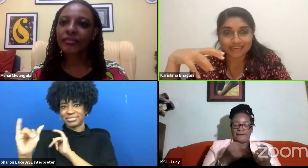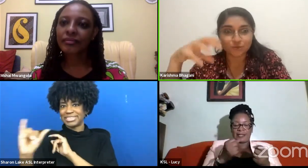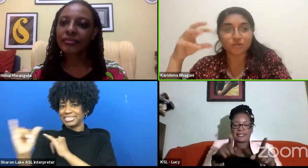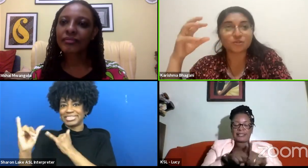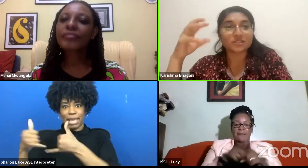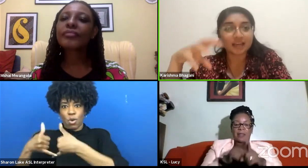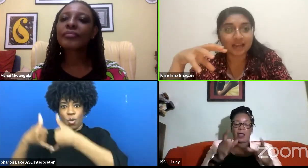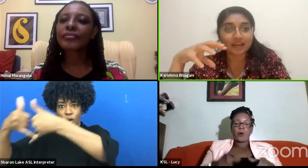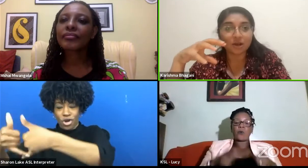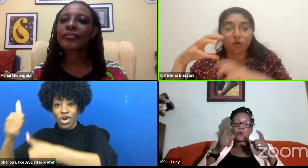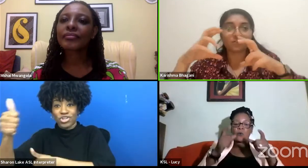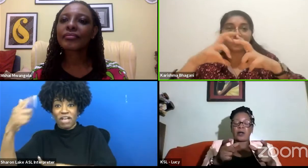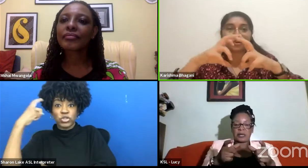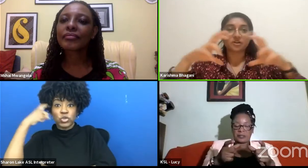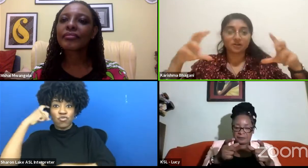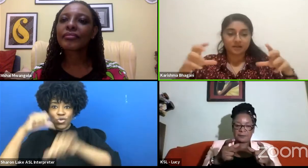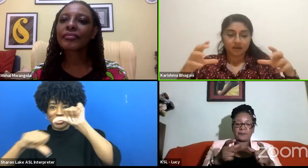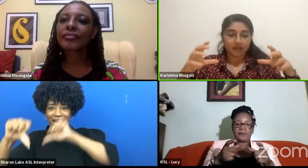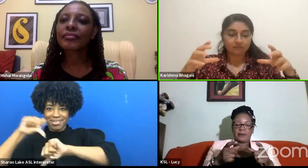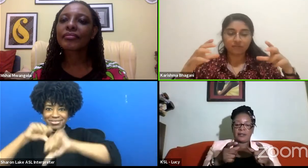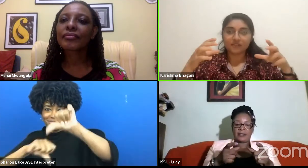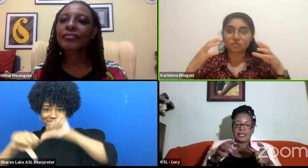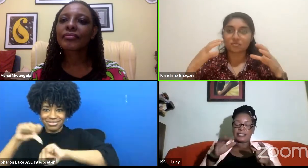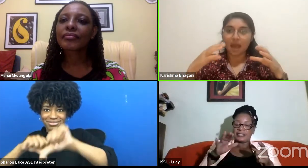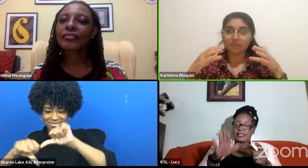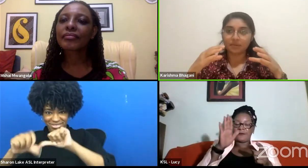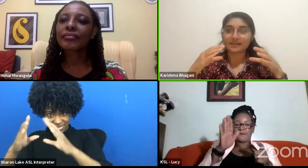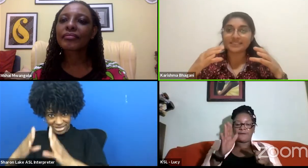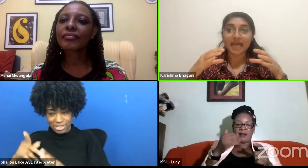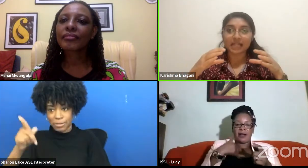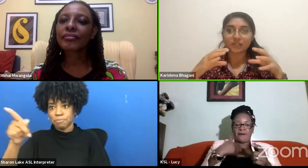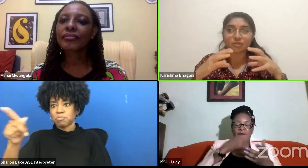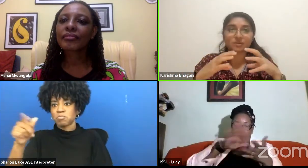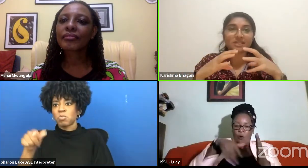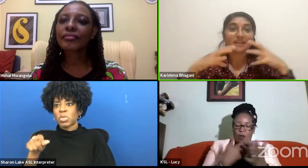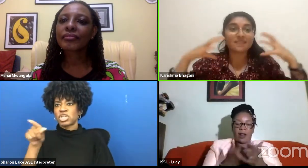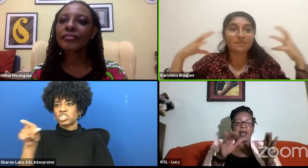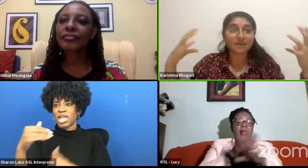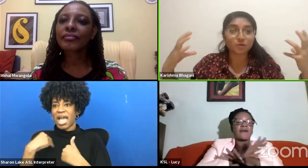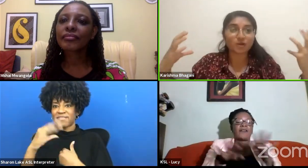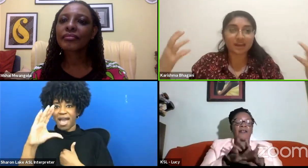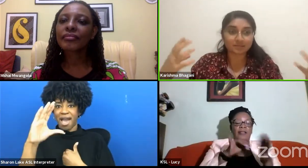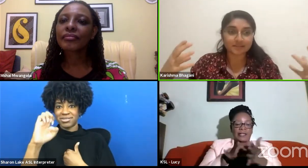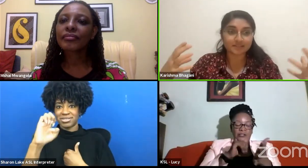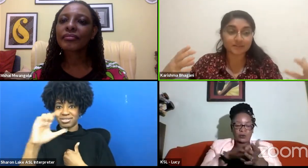and she's done all of her, everything that she would map in a cell, she would turn them into art pieces,